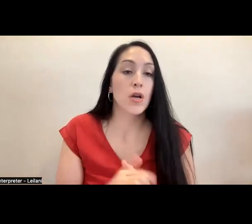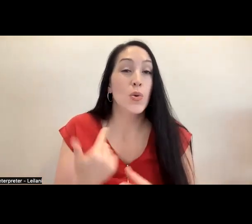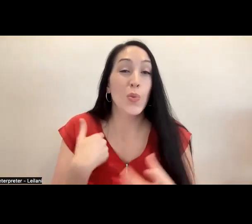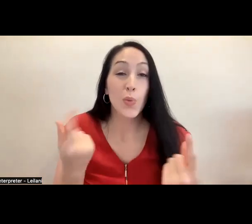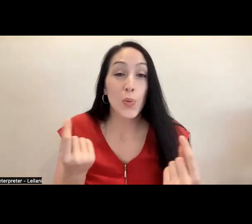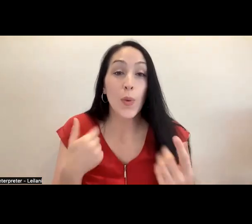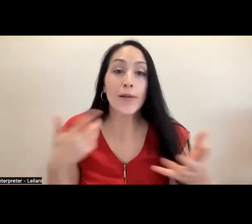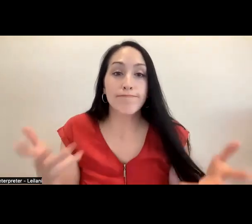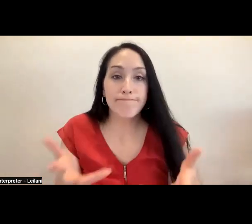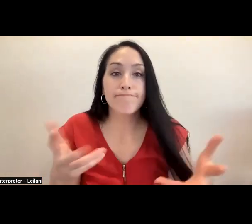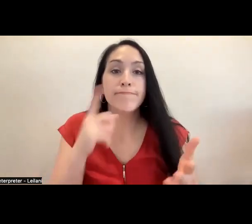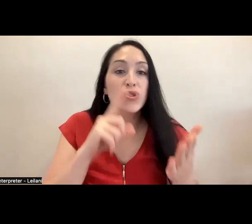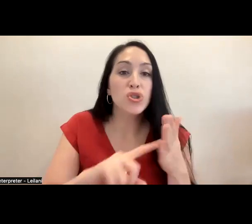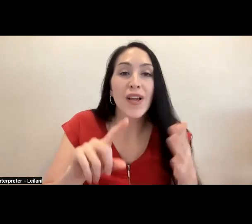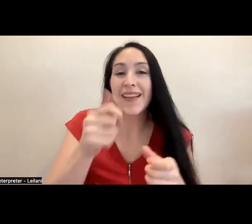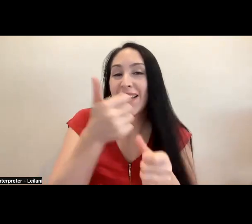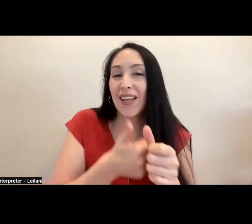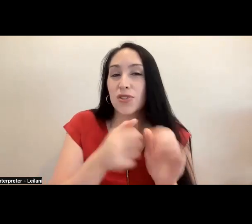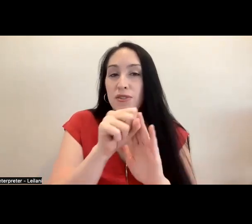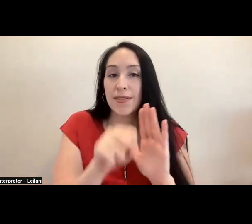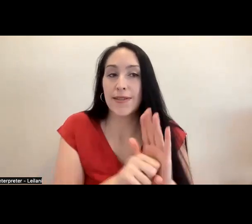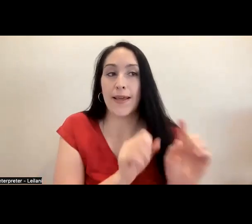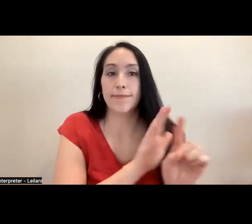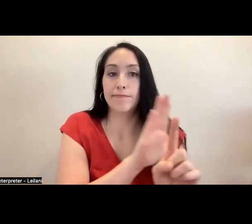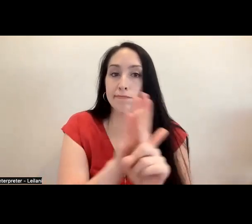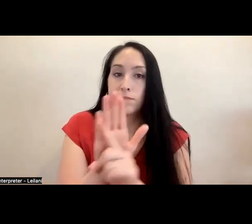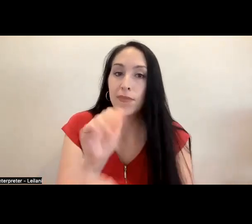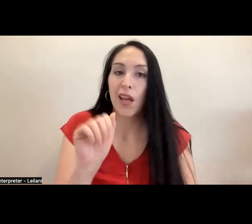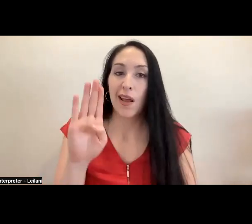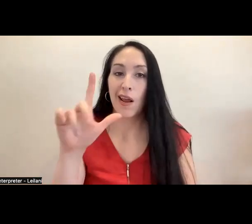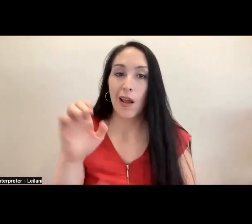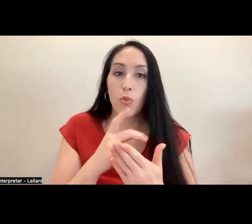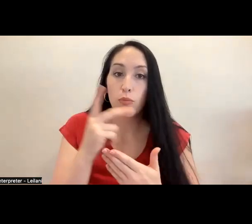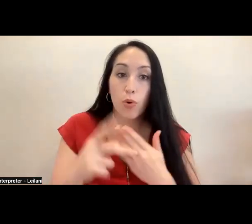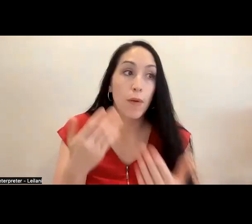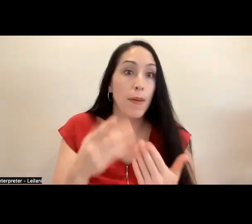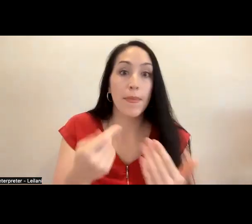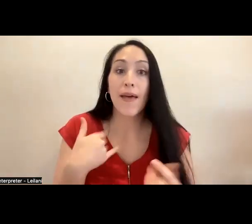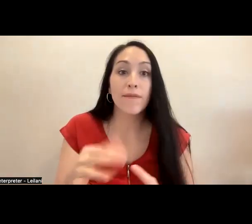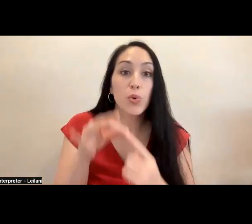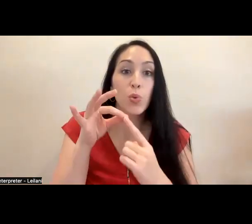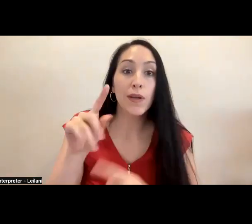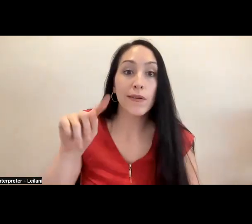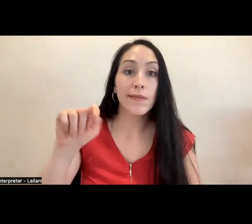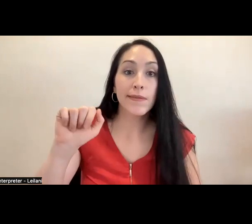program is because there may be any tax benefits or other benefits for being in that States